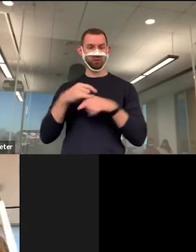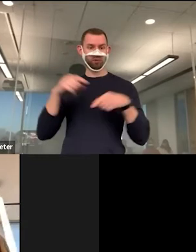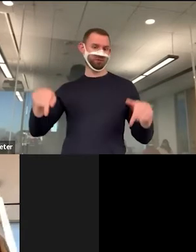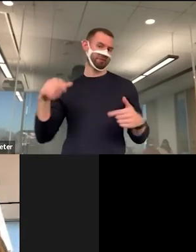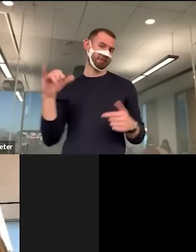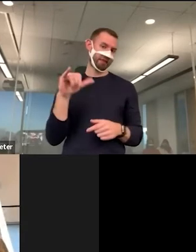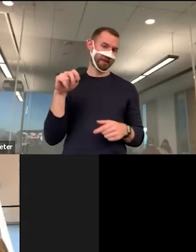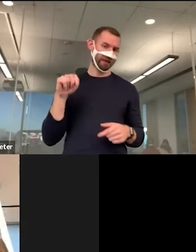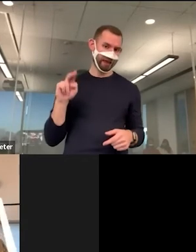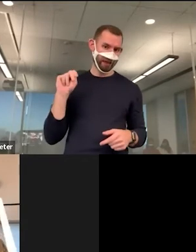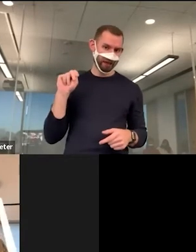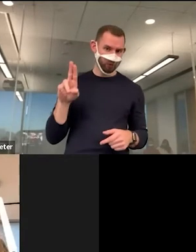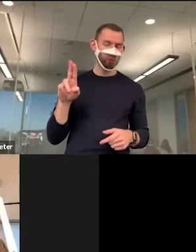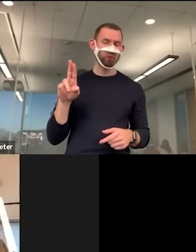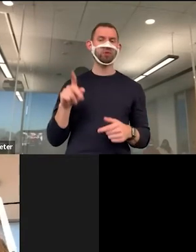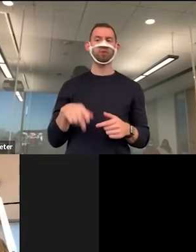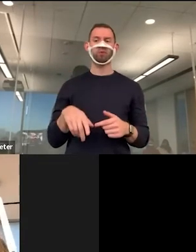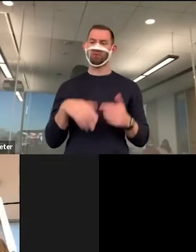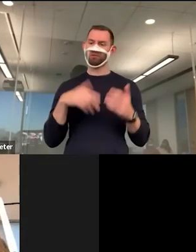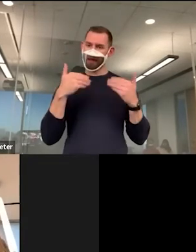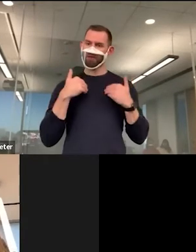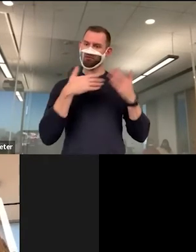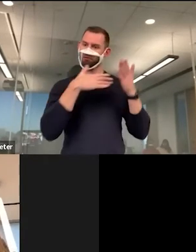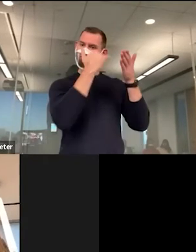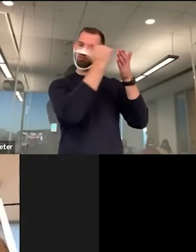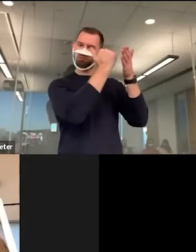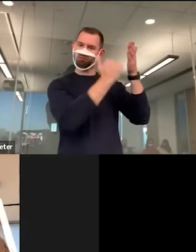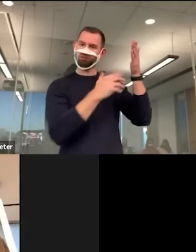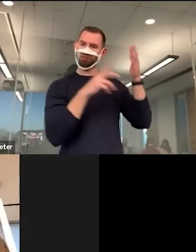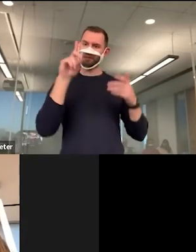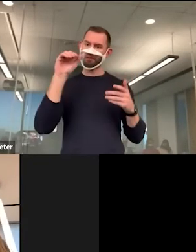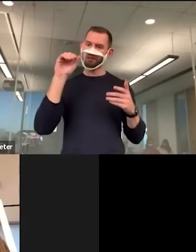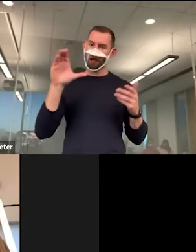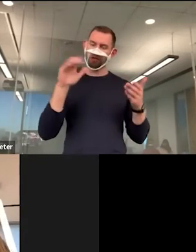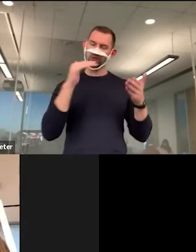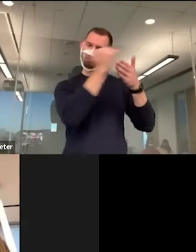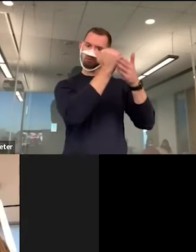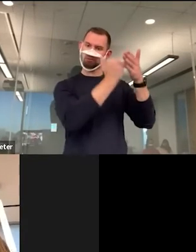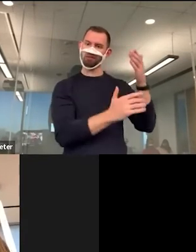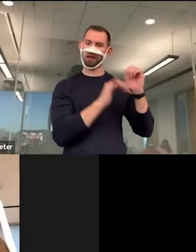as a document that outlines the need to have a centralized ada coordination and accommodation